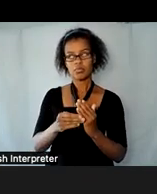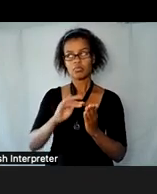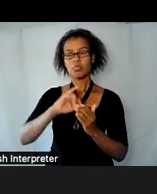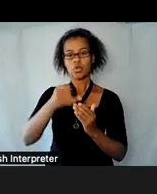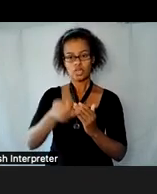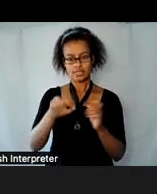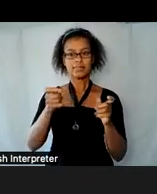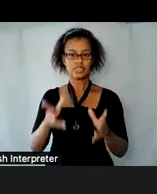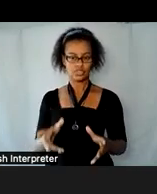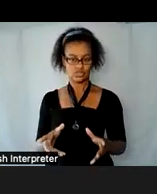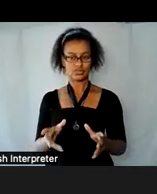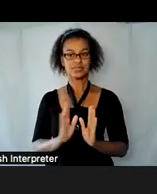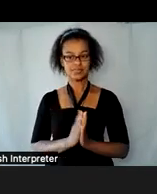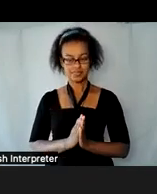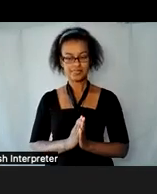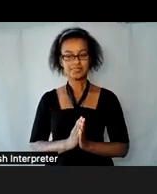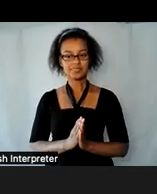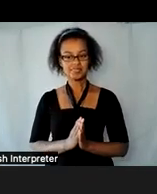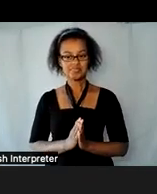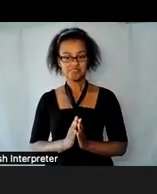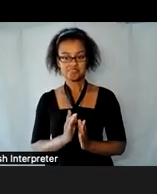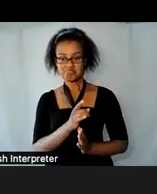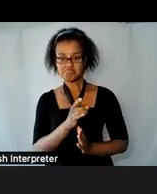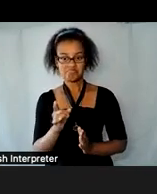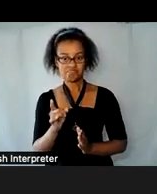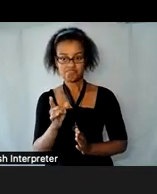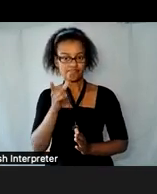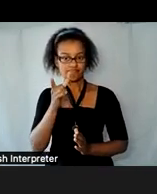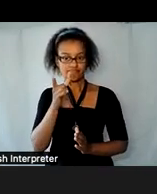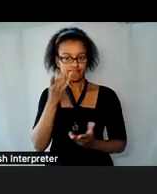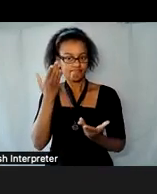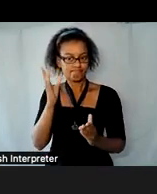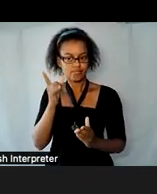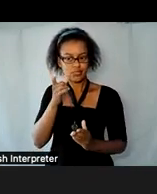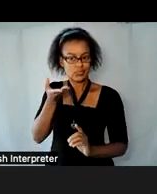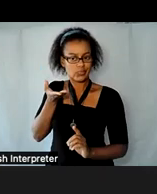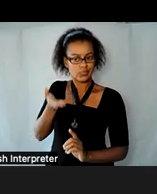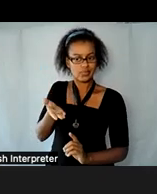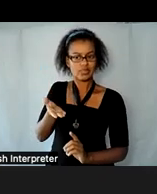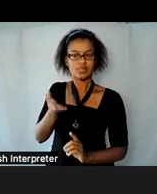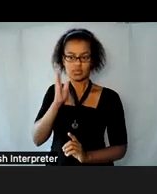So for who for those who haven't heard of us so I'll let you know a little bit about Park people.